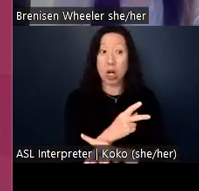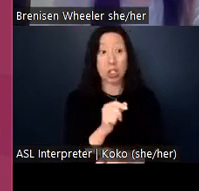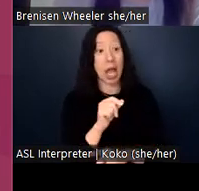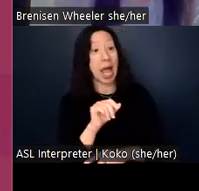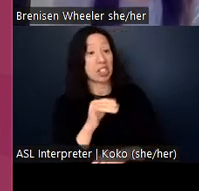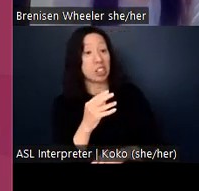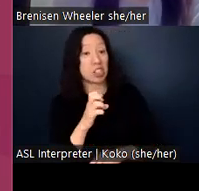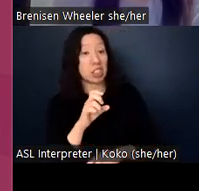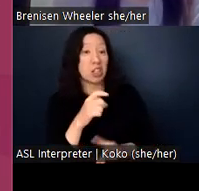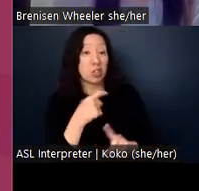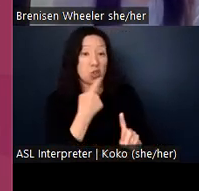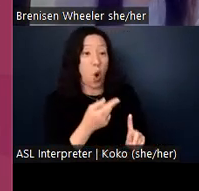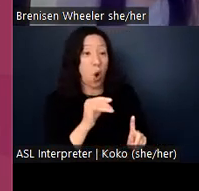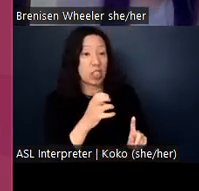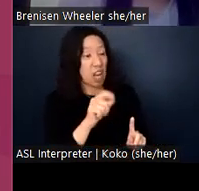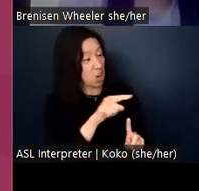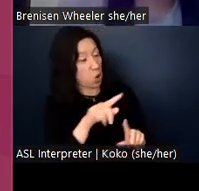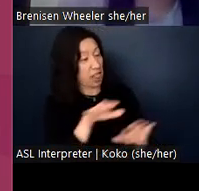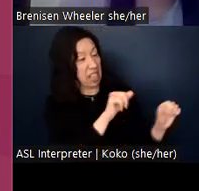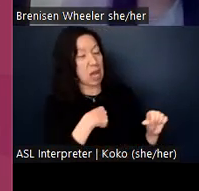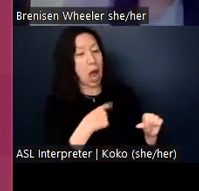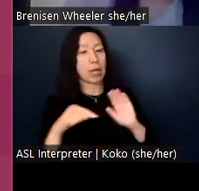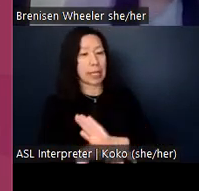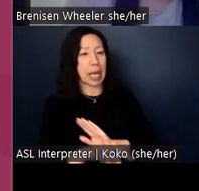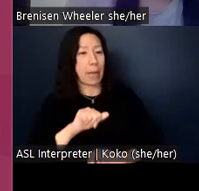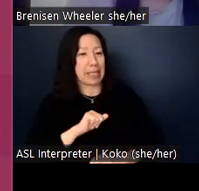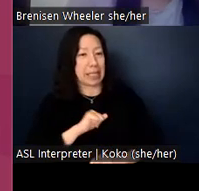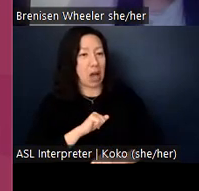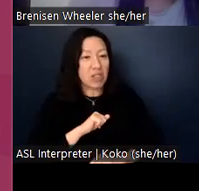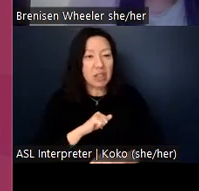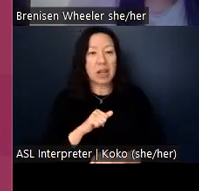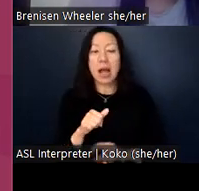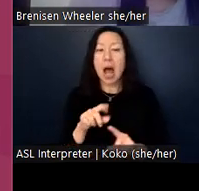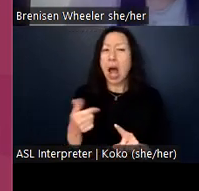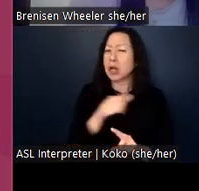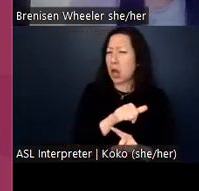13:16:24 If you knew about all this, and another friend asks you if you thought Janet was okay,